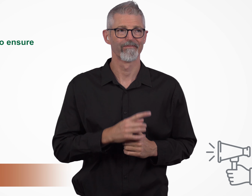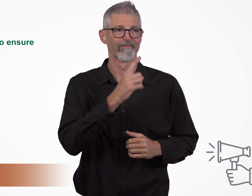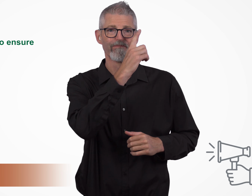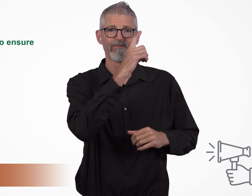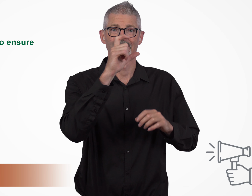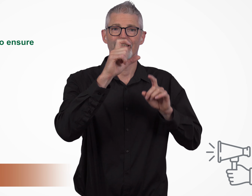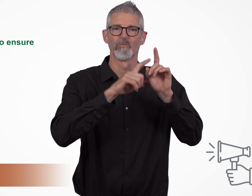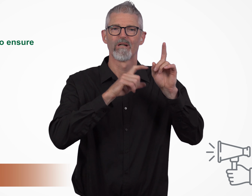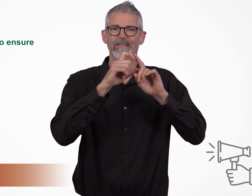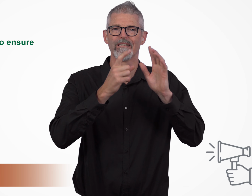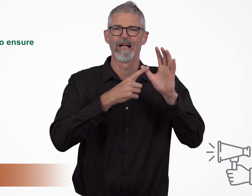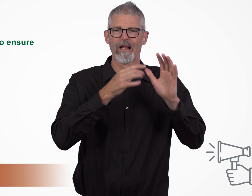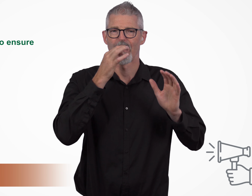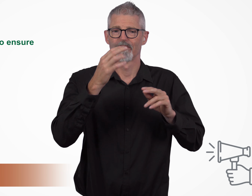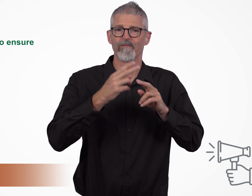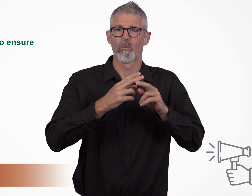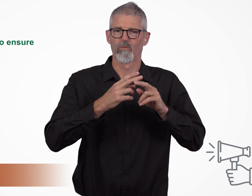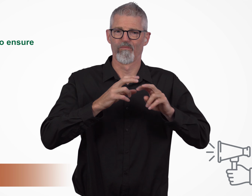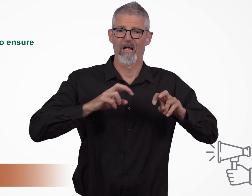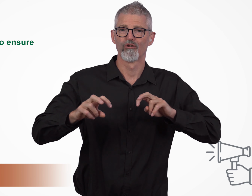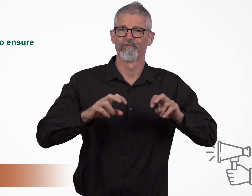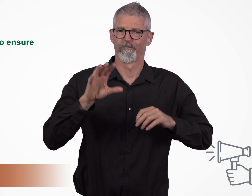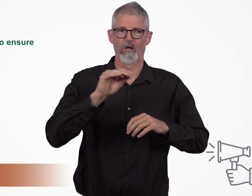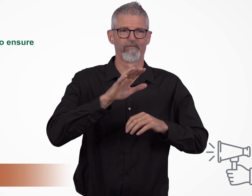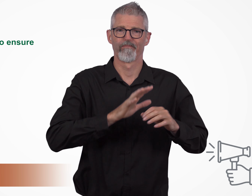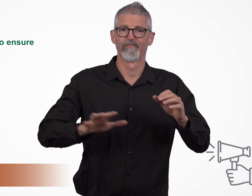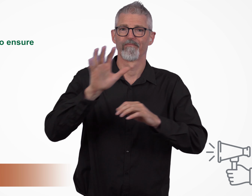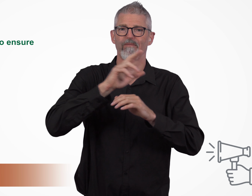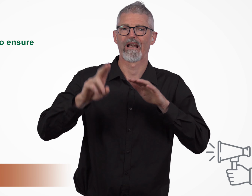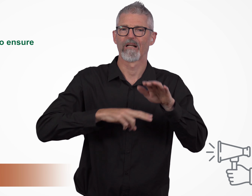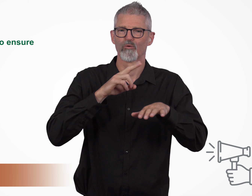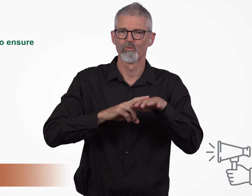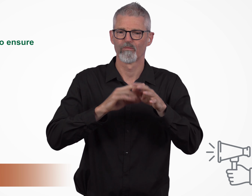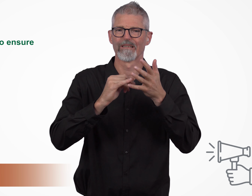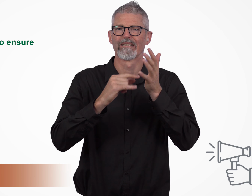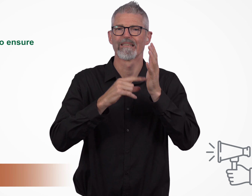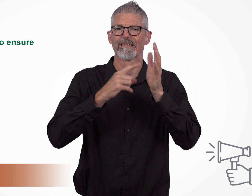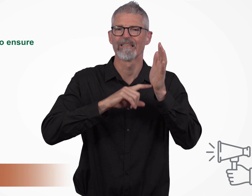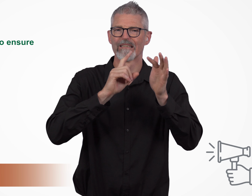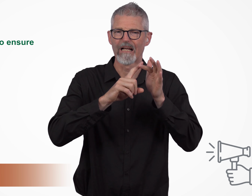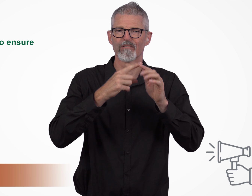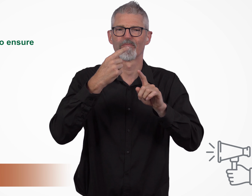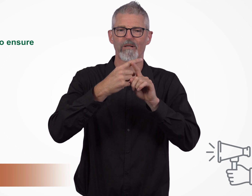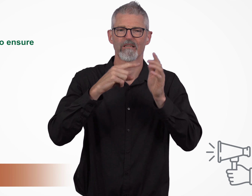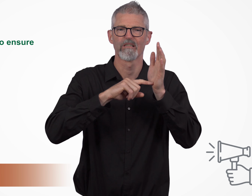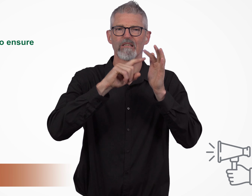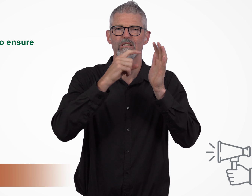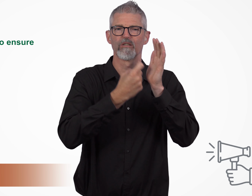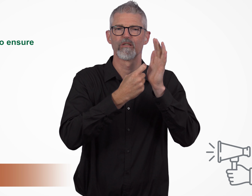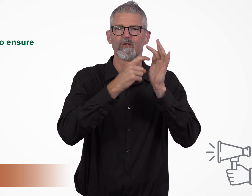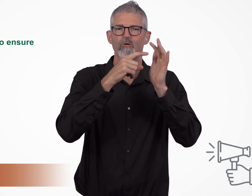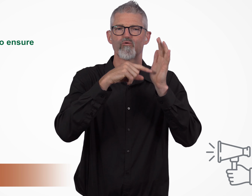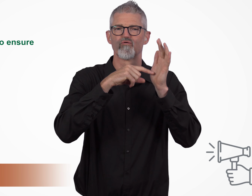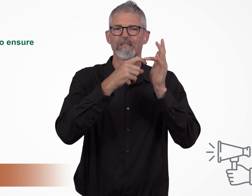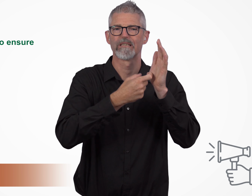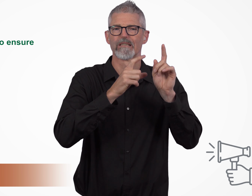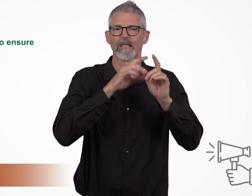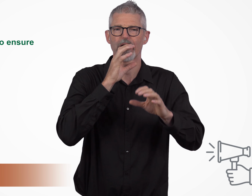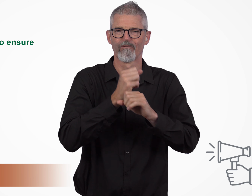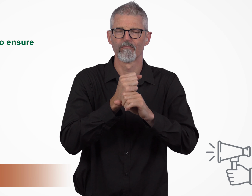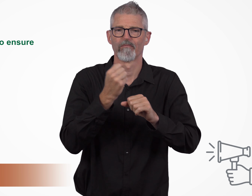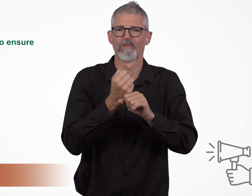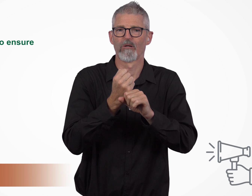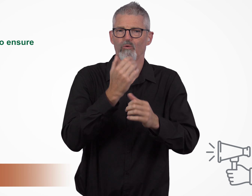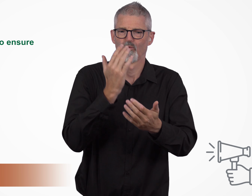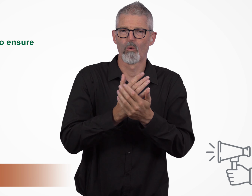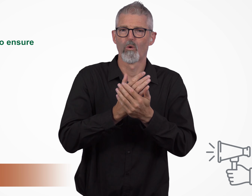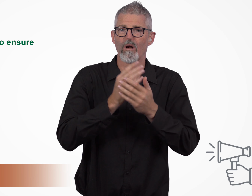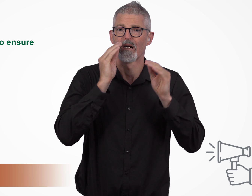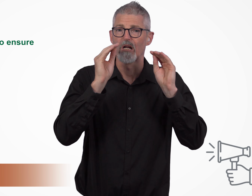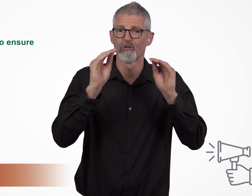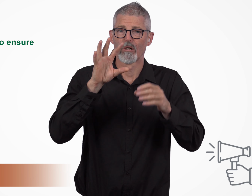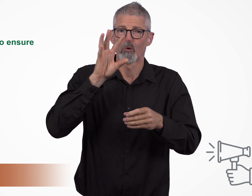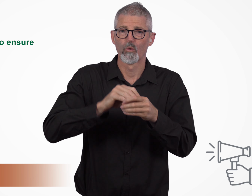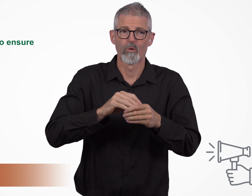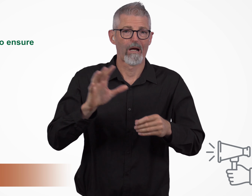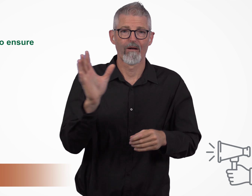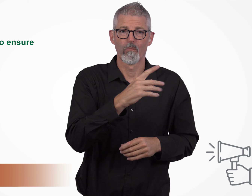CYDA calls for national and state and territory government action to ensure inclusive education and